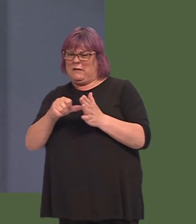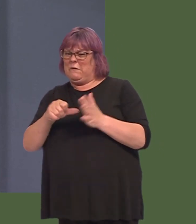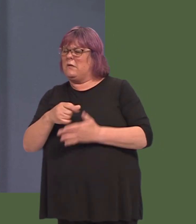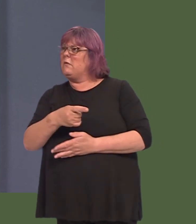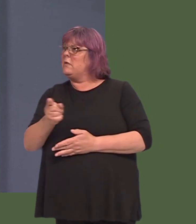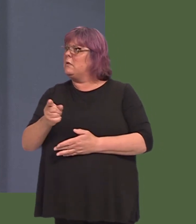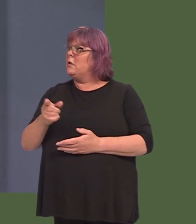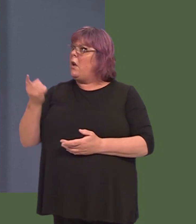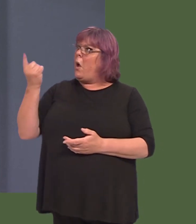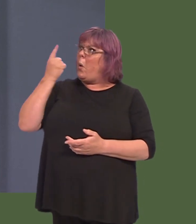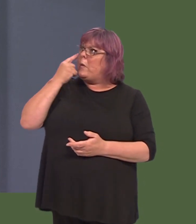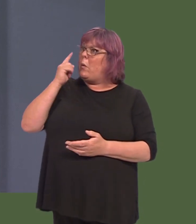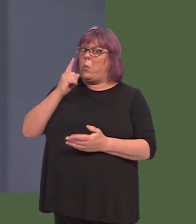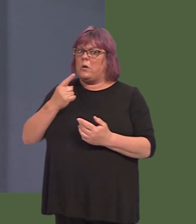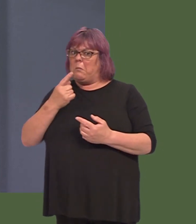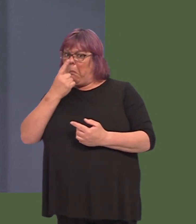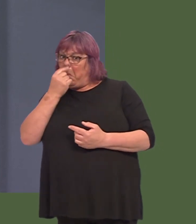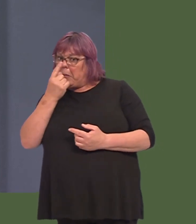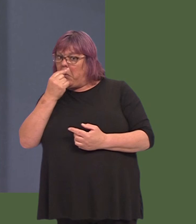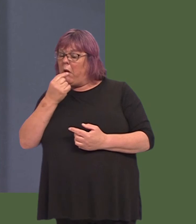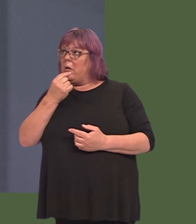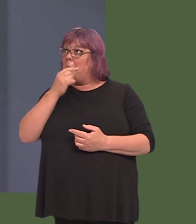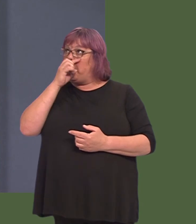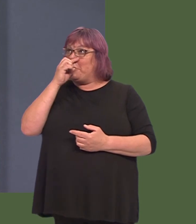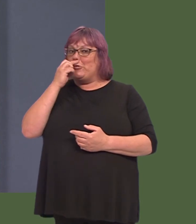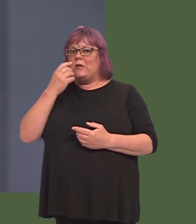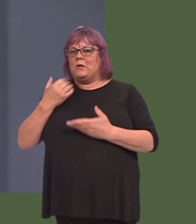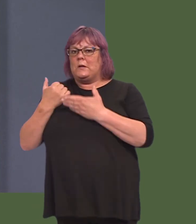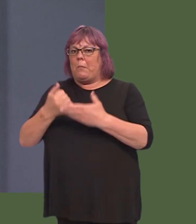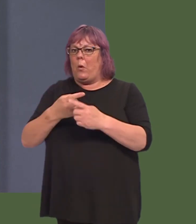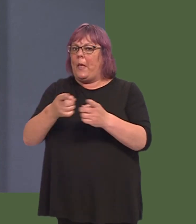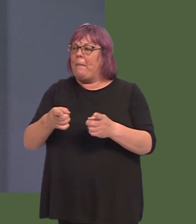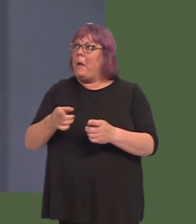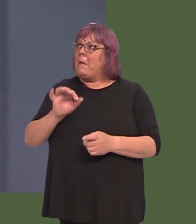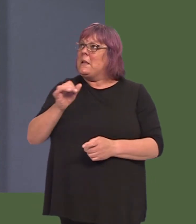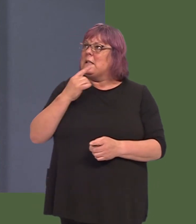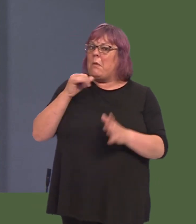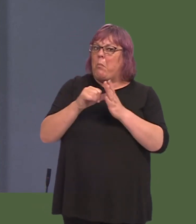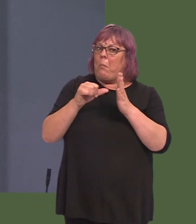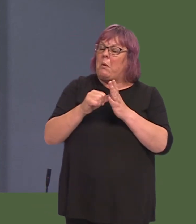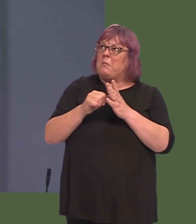Would he look to see what is practicable within the constraints, and, even better, try and remove some of the constraints?